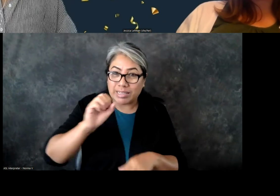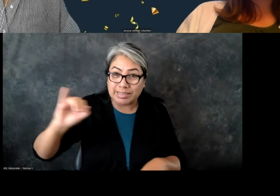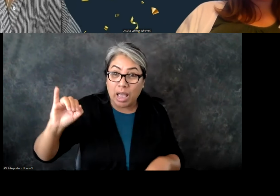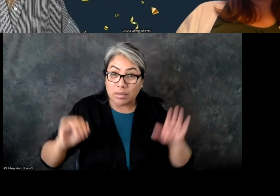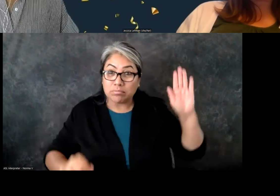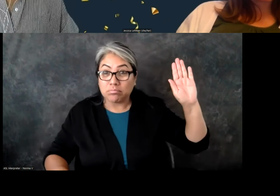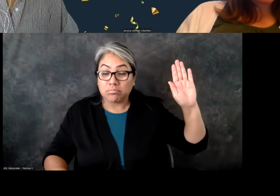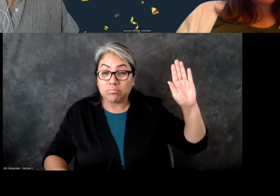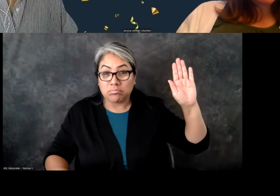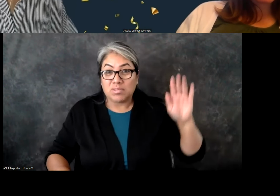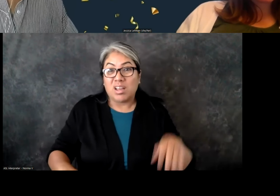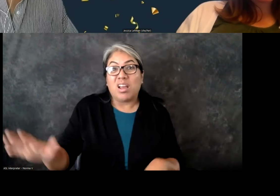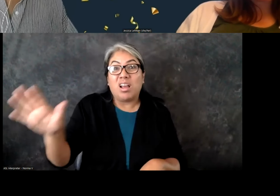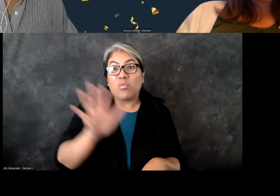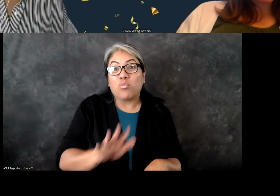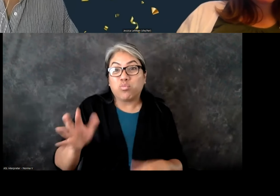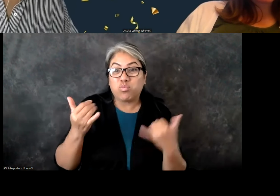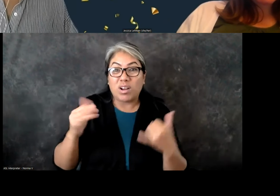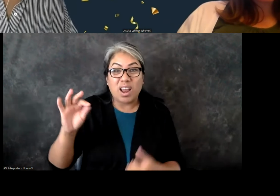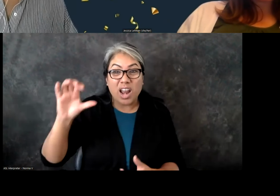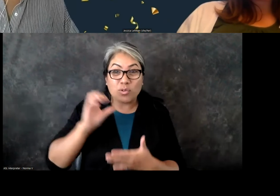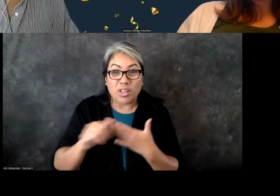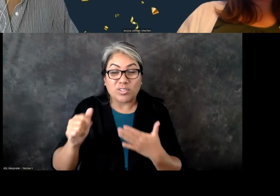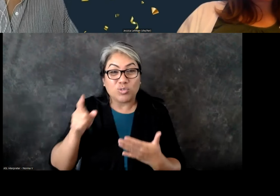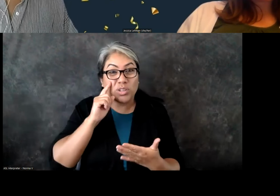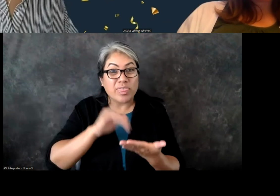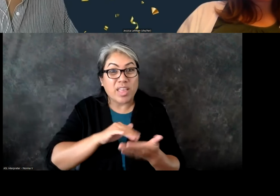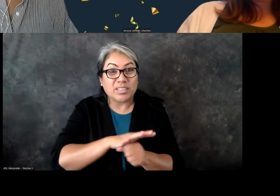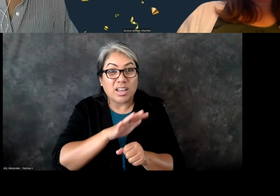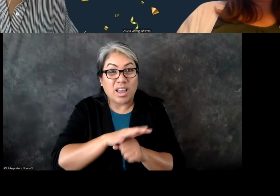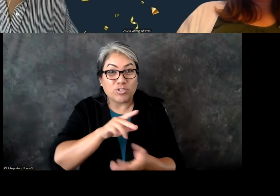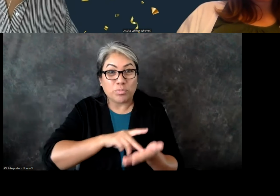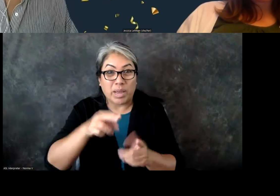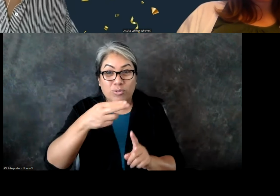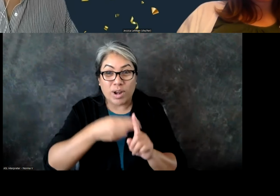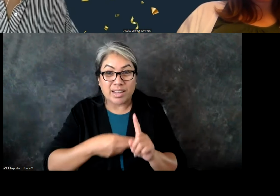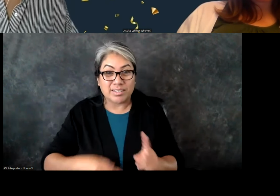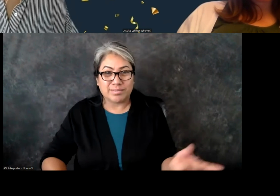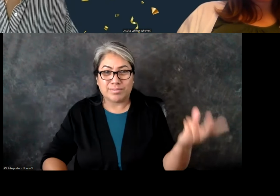wants to increase the amount that disabled people,